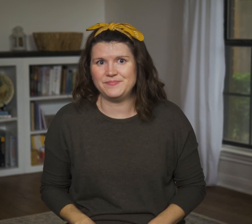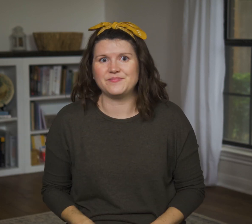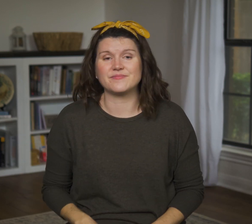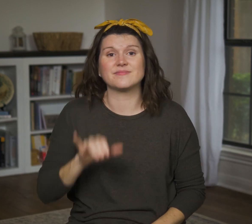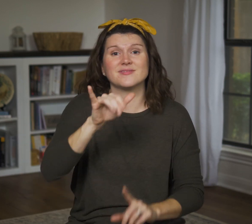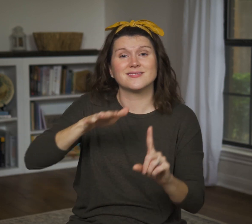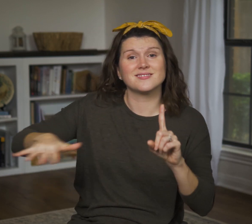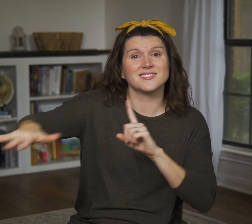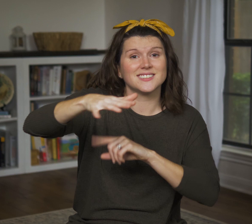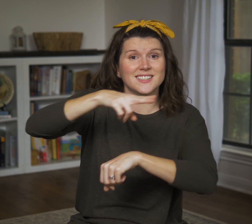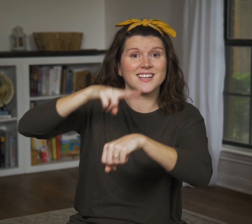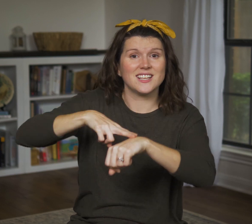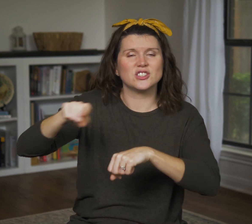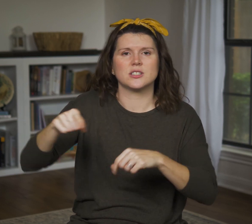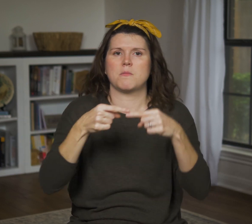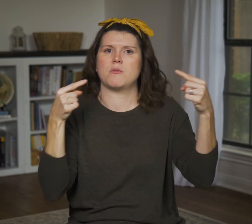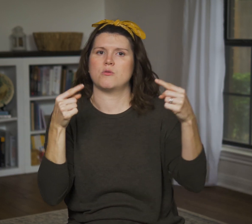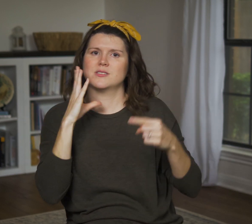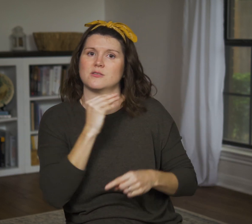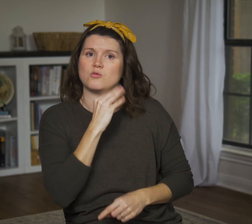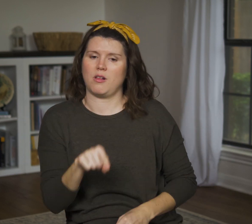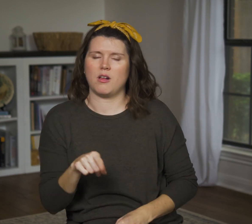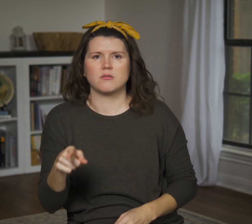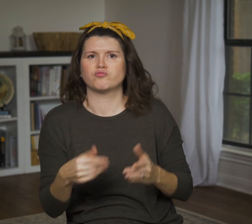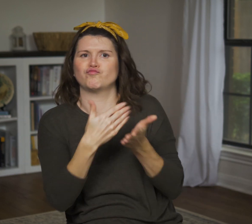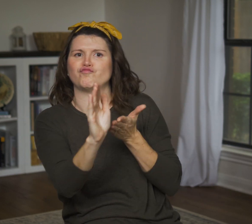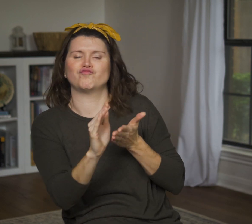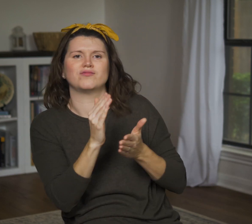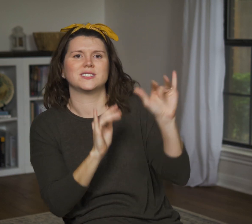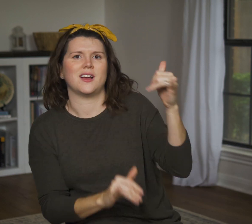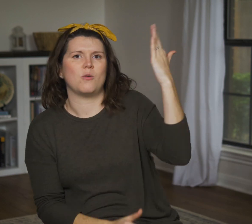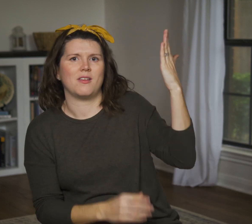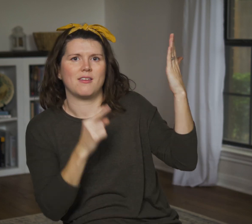These surrounding nations oppose Israel and reject YHWH.